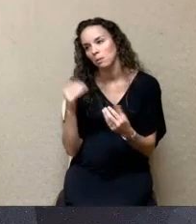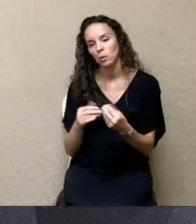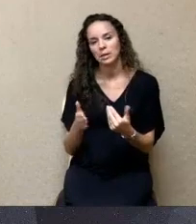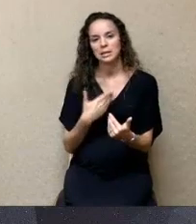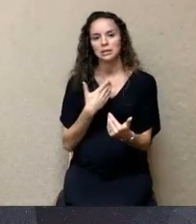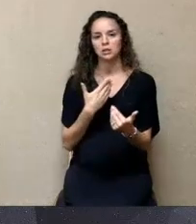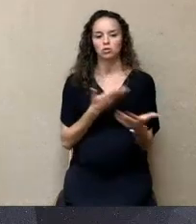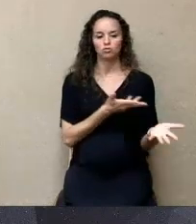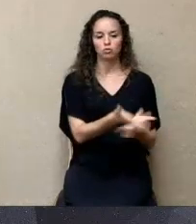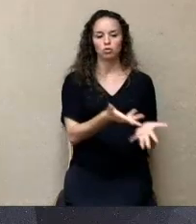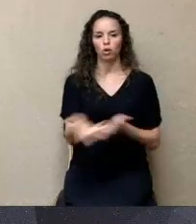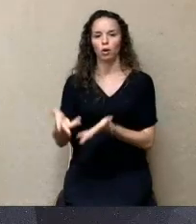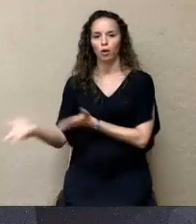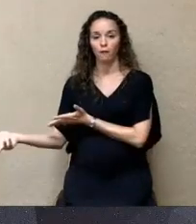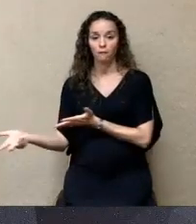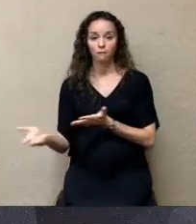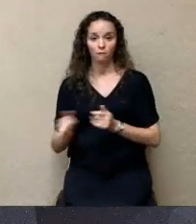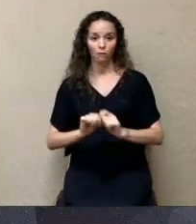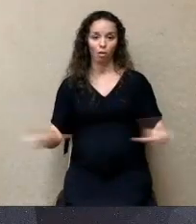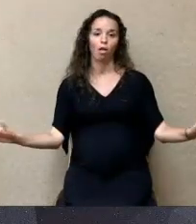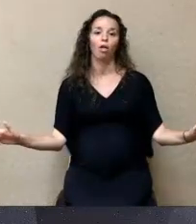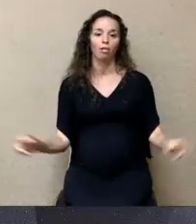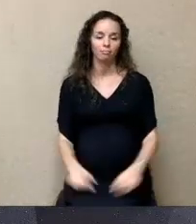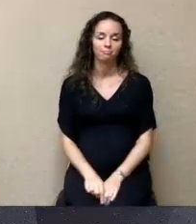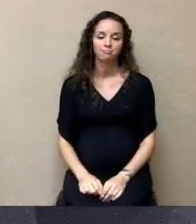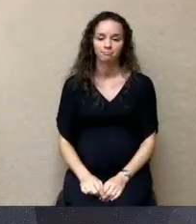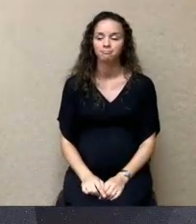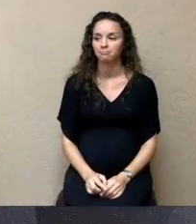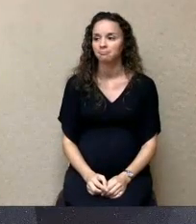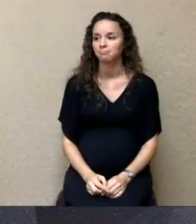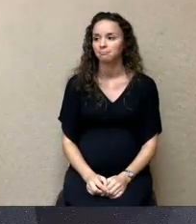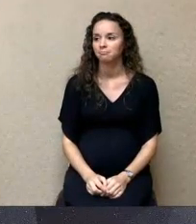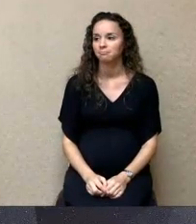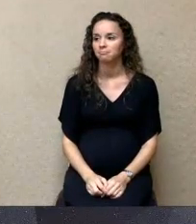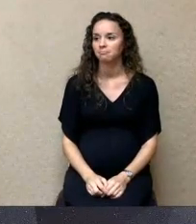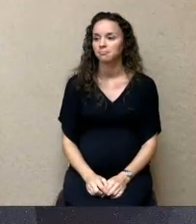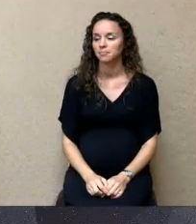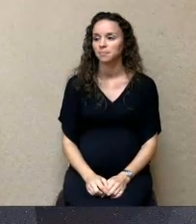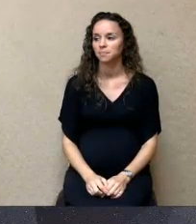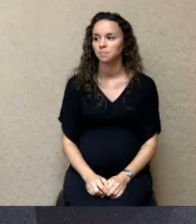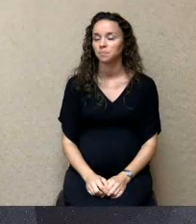too, because it's kind of making it more uniform the way that we work with people from different systems.